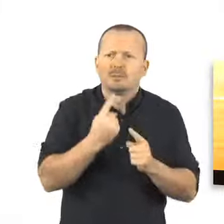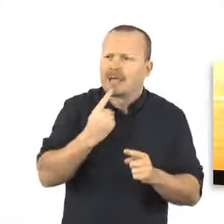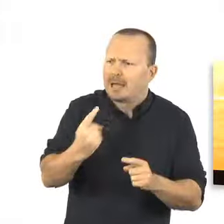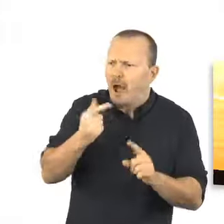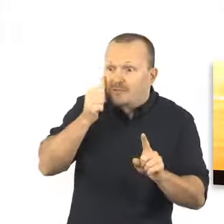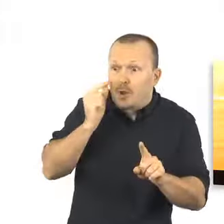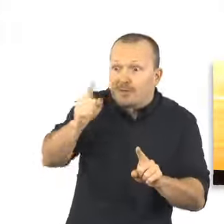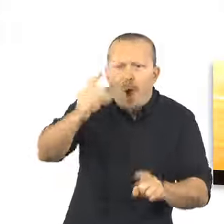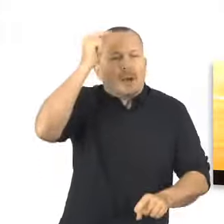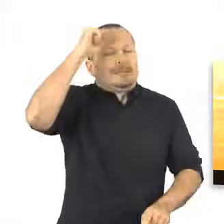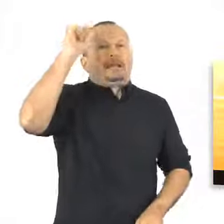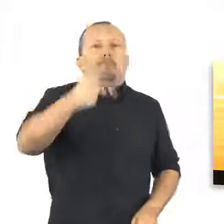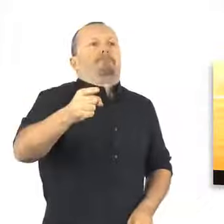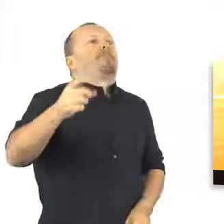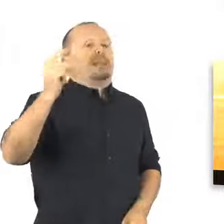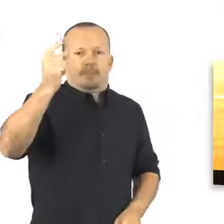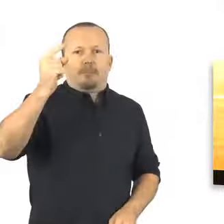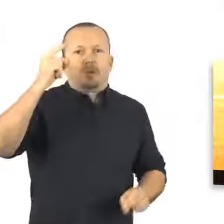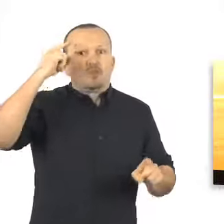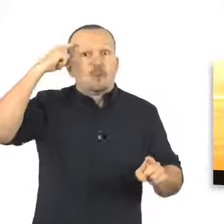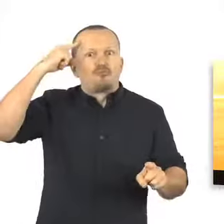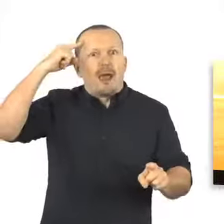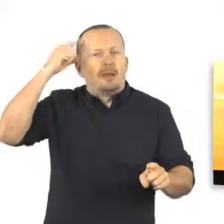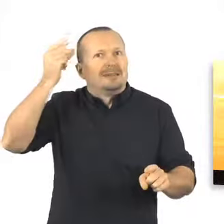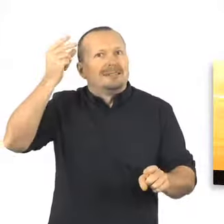someone will say something about where they’ve seen whatever it is you’re trying to remember